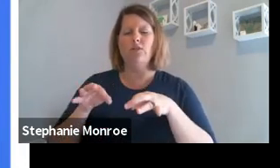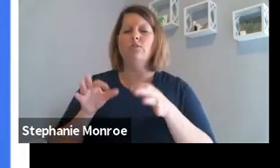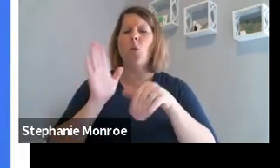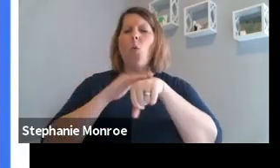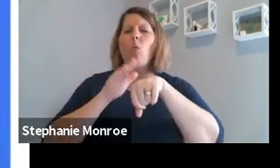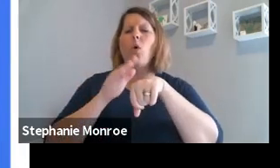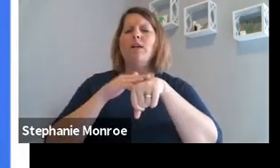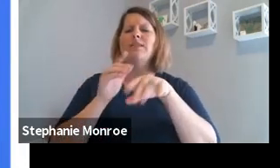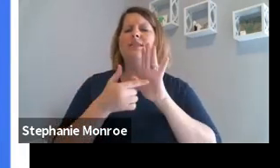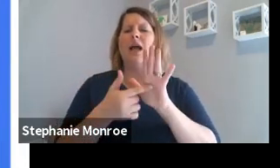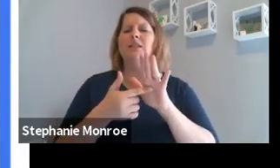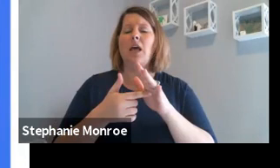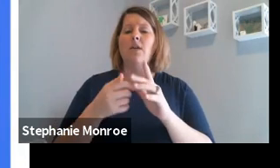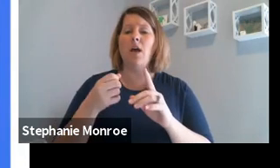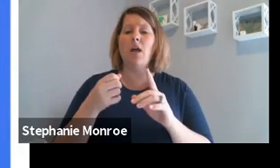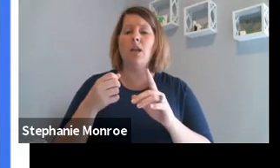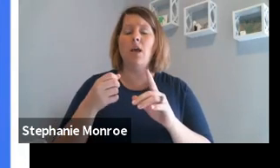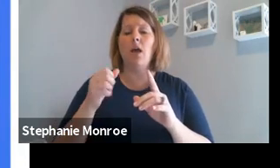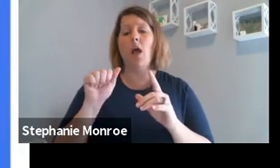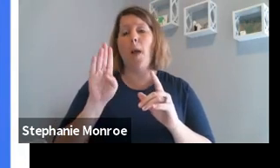and the power and control wheel versus the equality wheel.